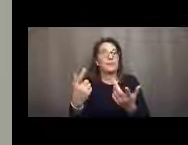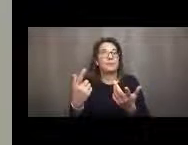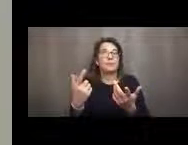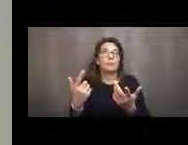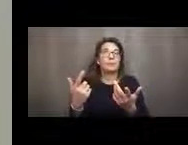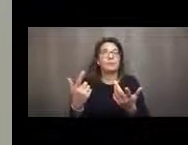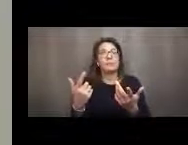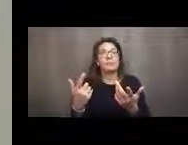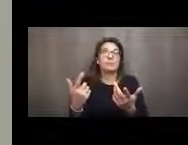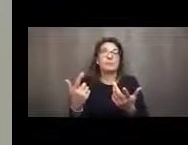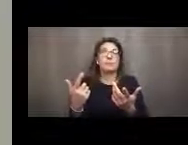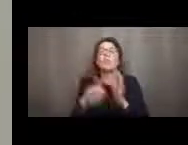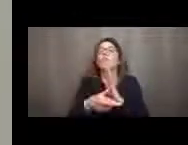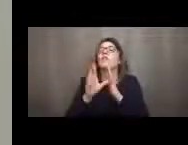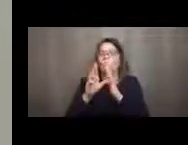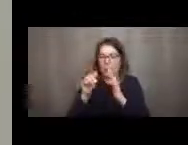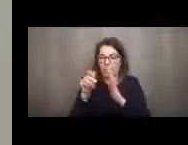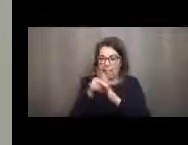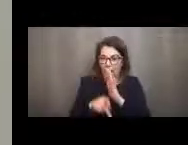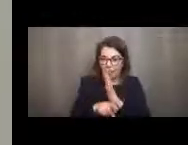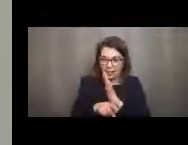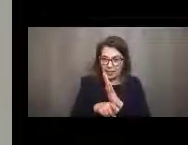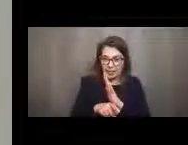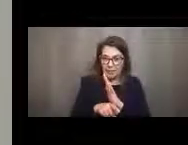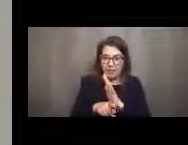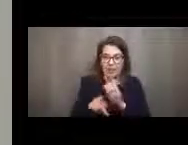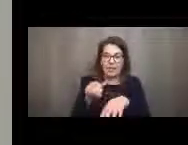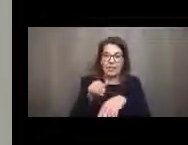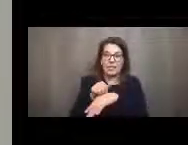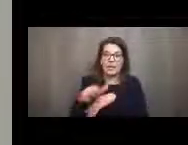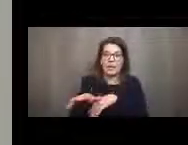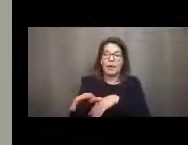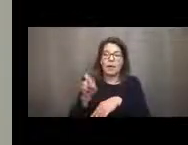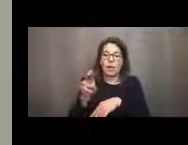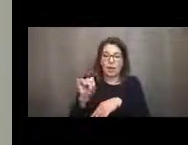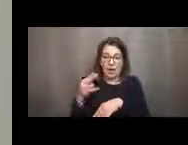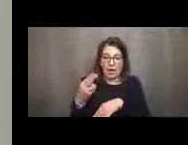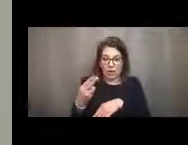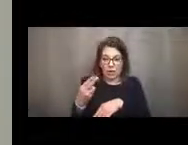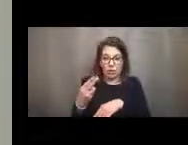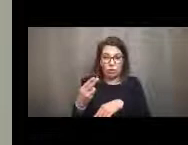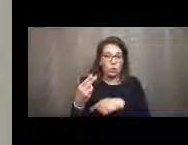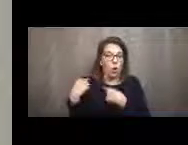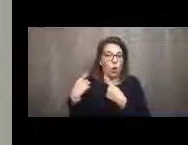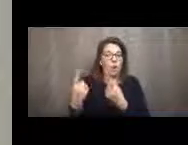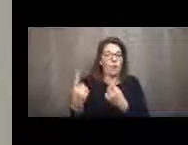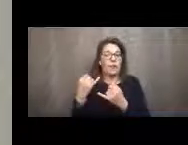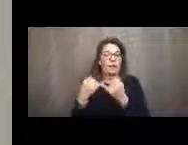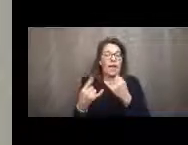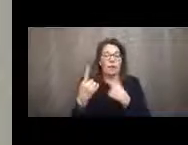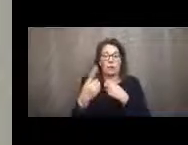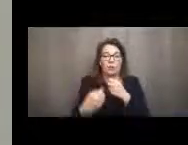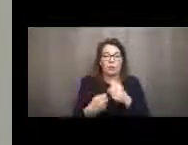in reviewing the policies that have been submitted to NIH over this last year